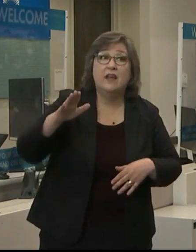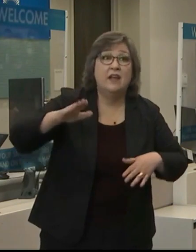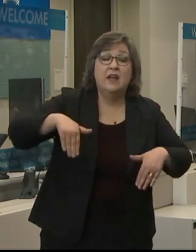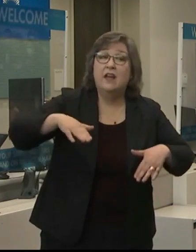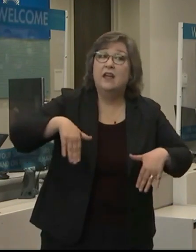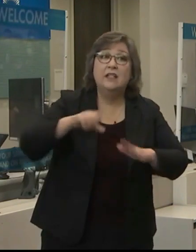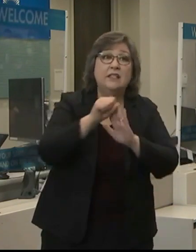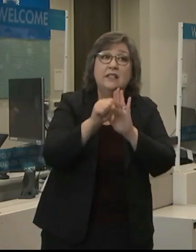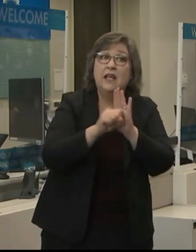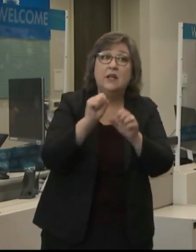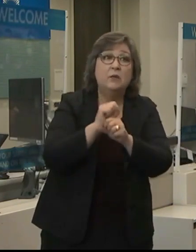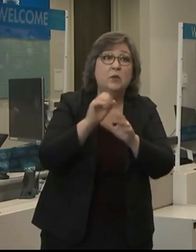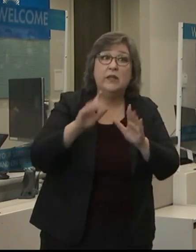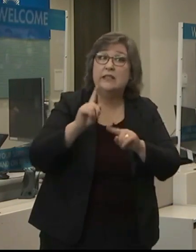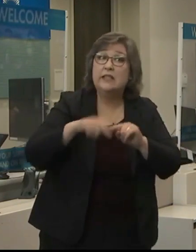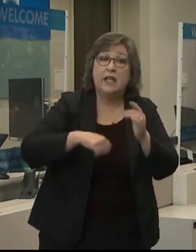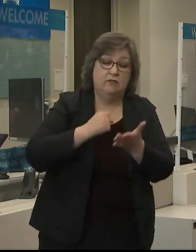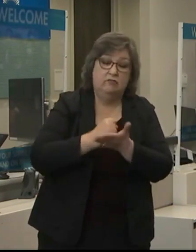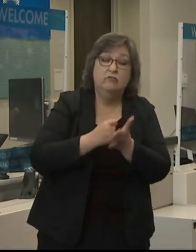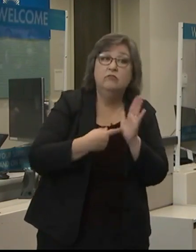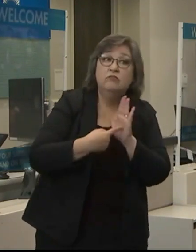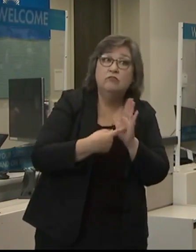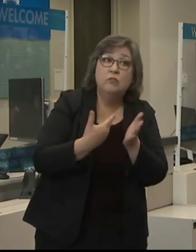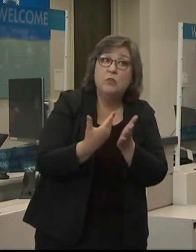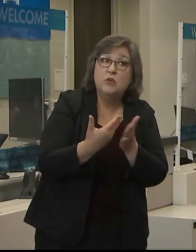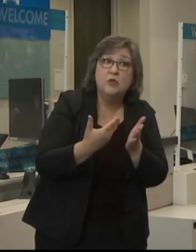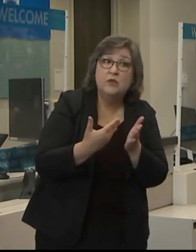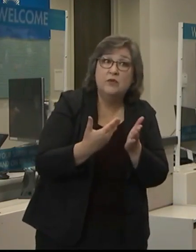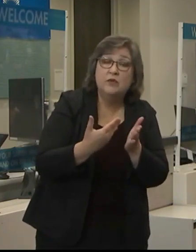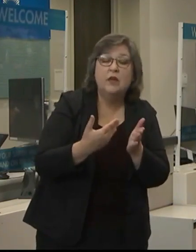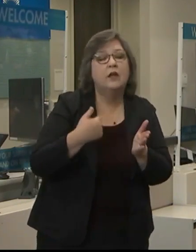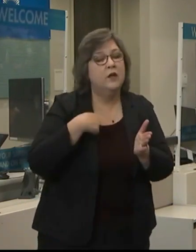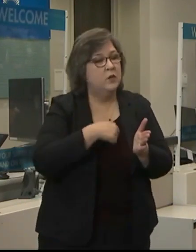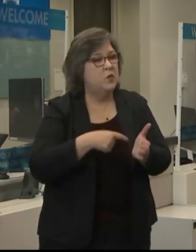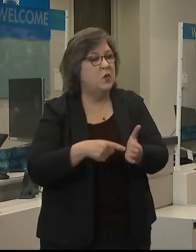they've been vaccinated. Uh We are requiring uh that they get tested.